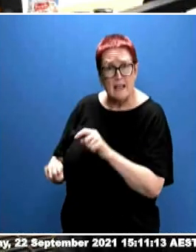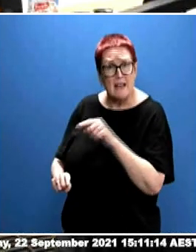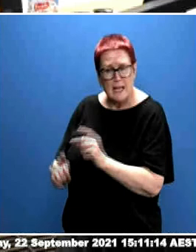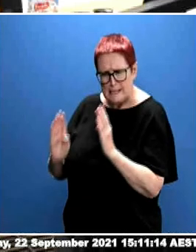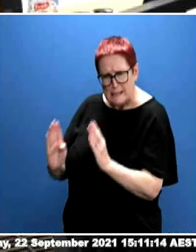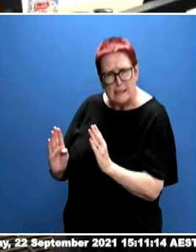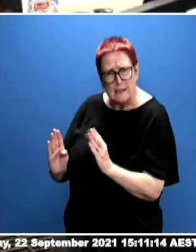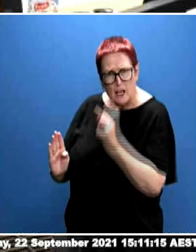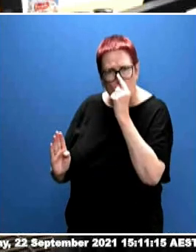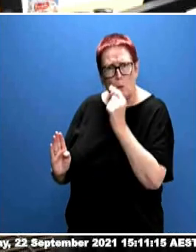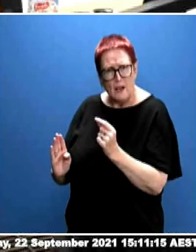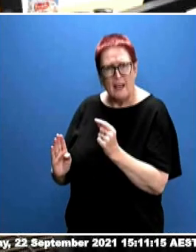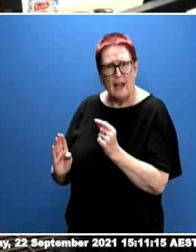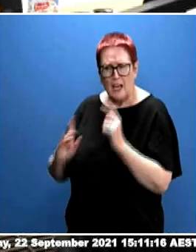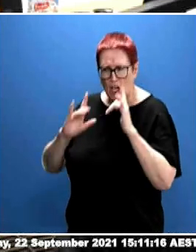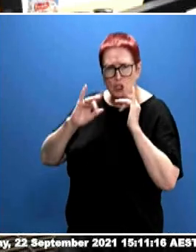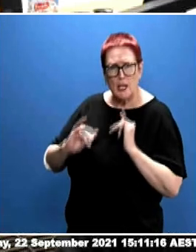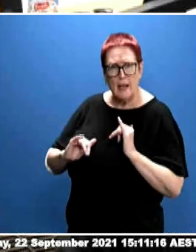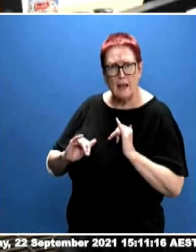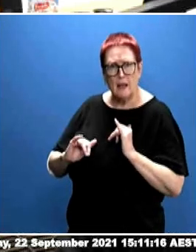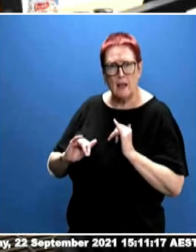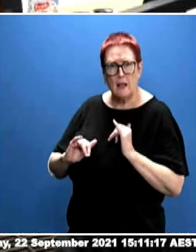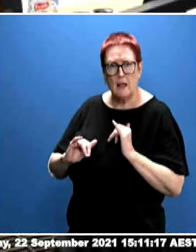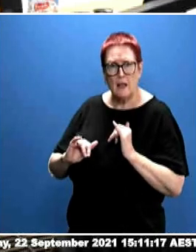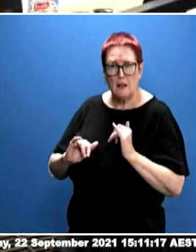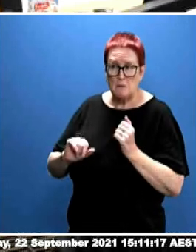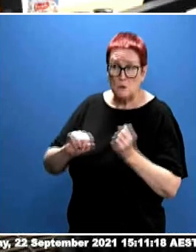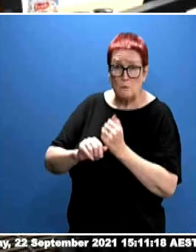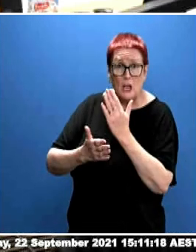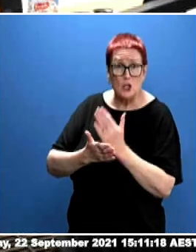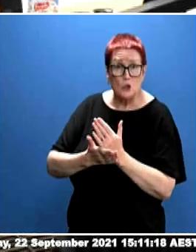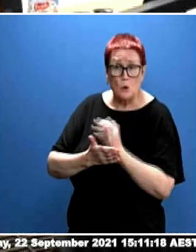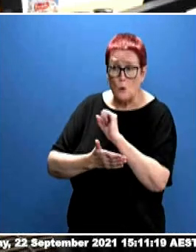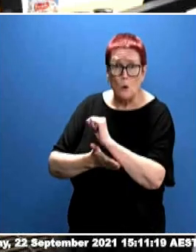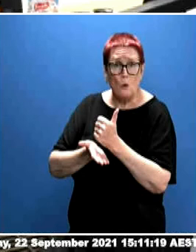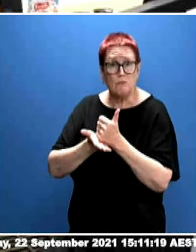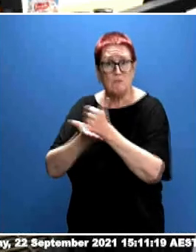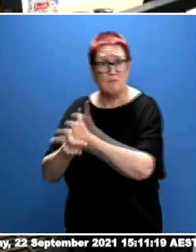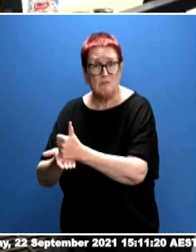sort of validation about whether this intervention --- that is, involuntary confinement -